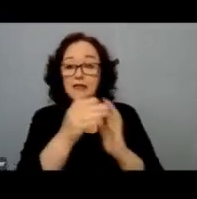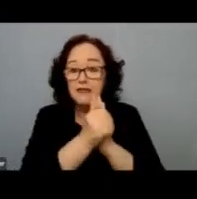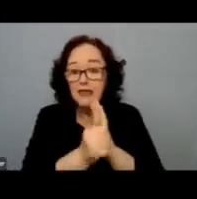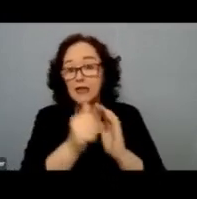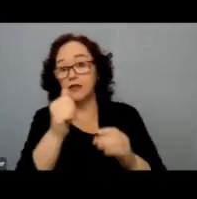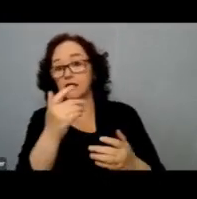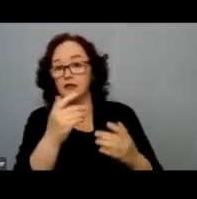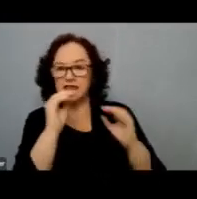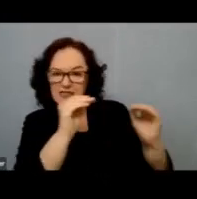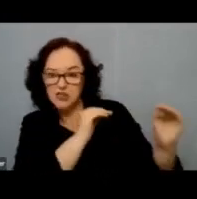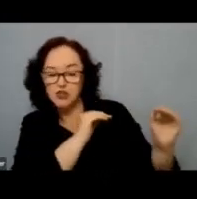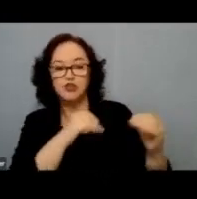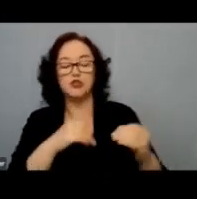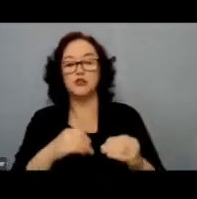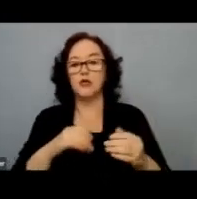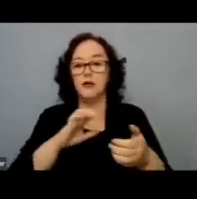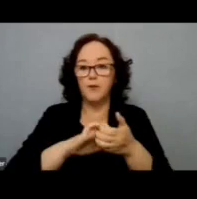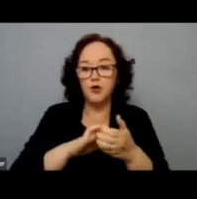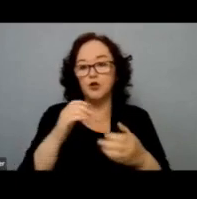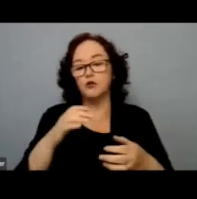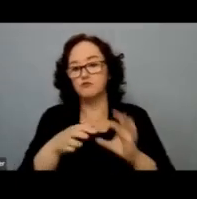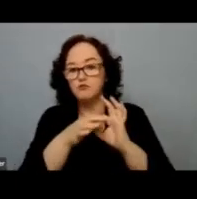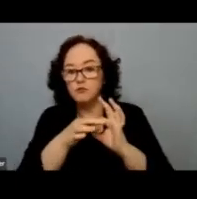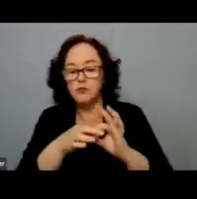partner partner related services, employment assistance,